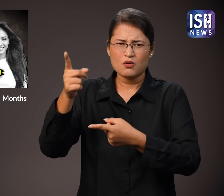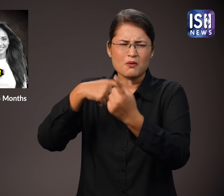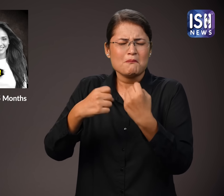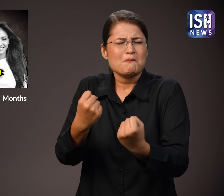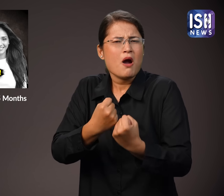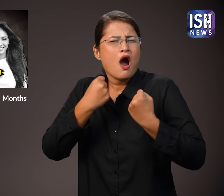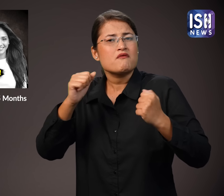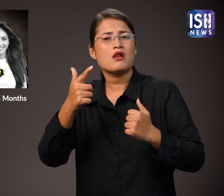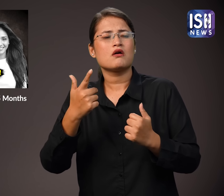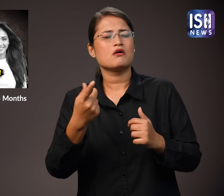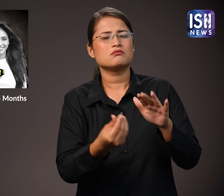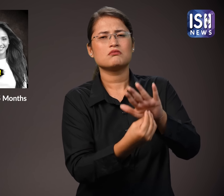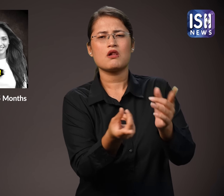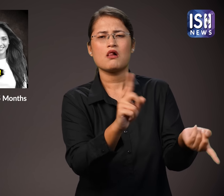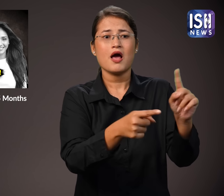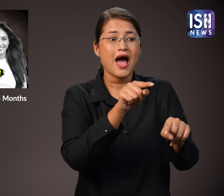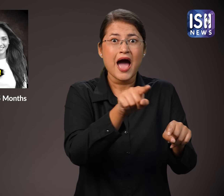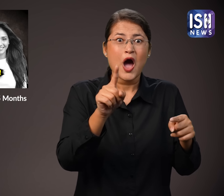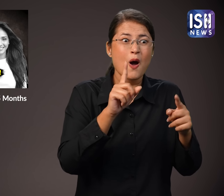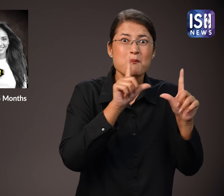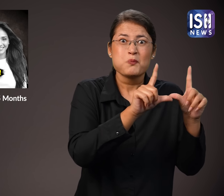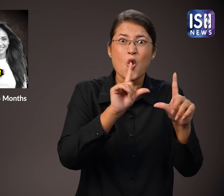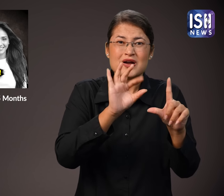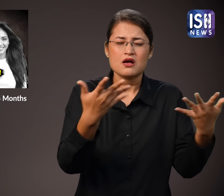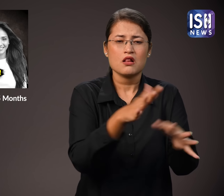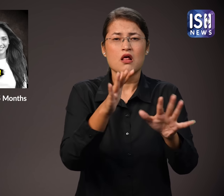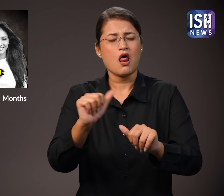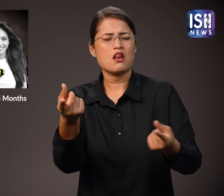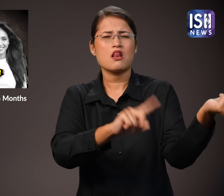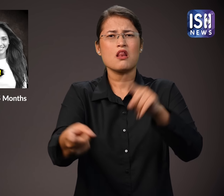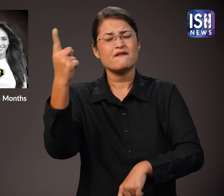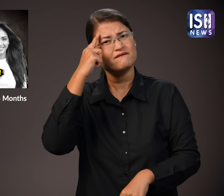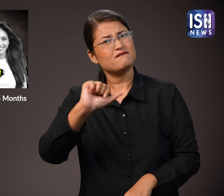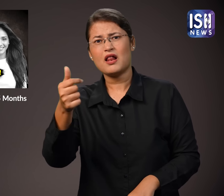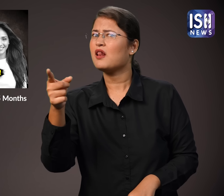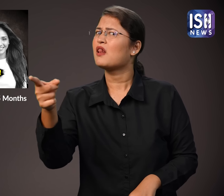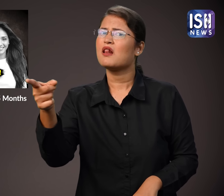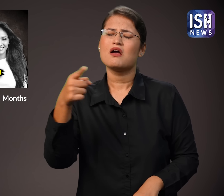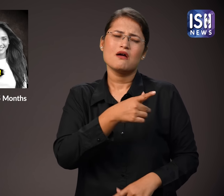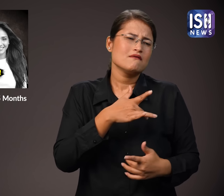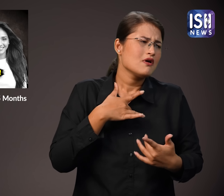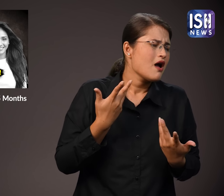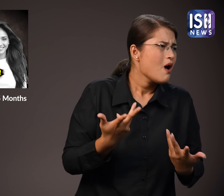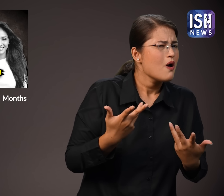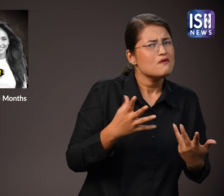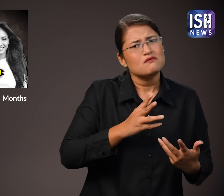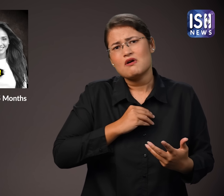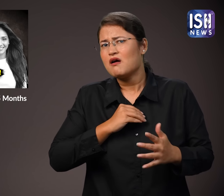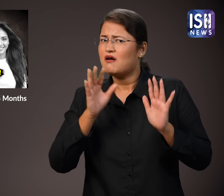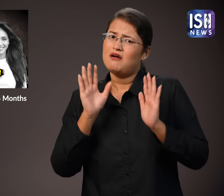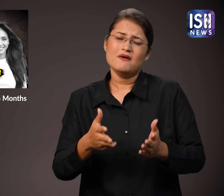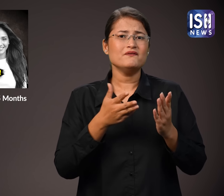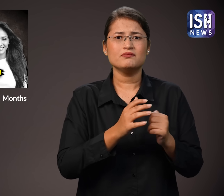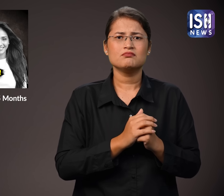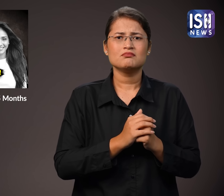the investigation could be compromised or covered up because of their strong influence.